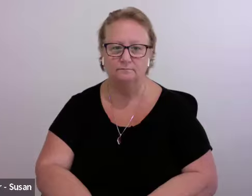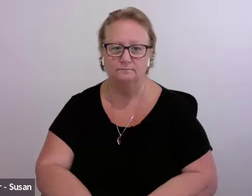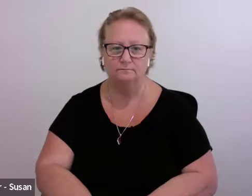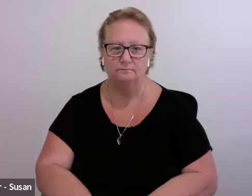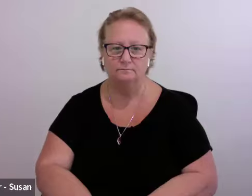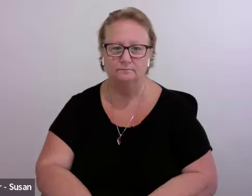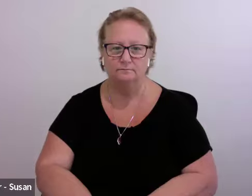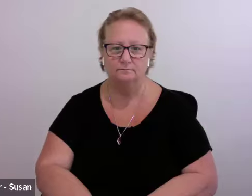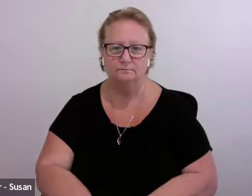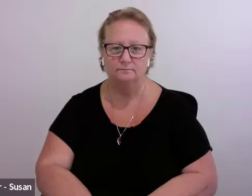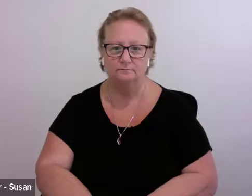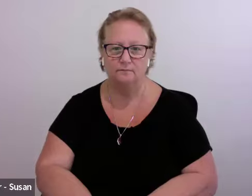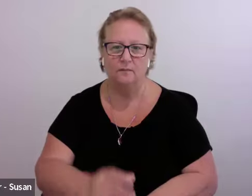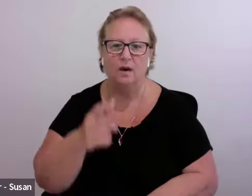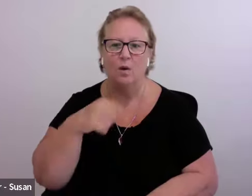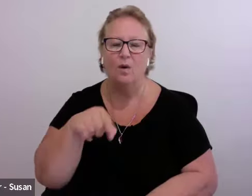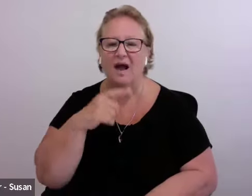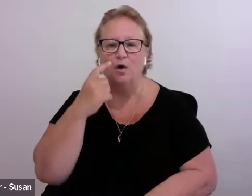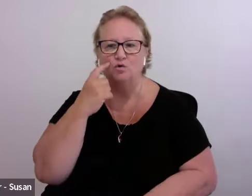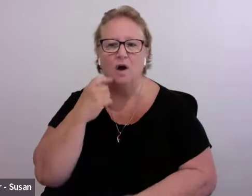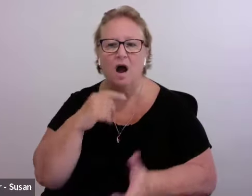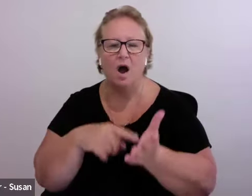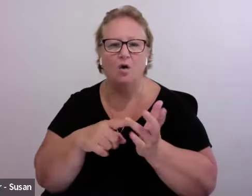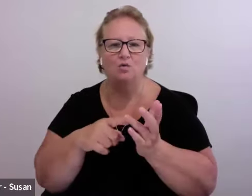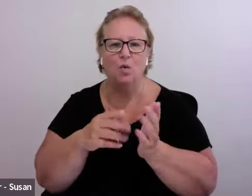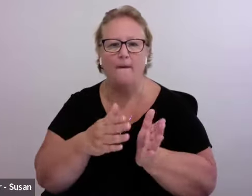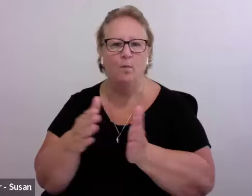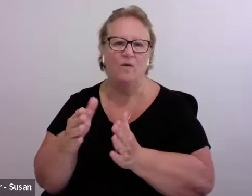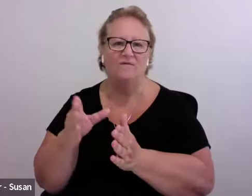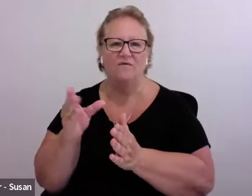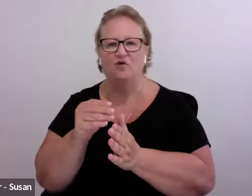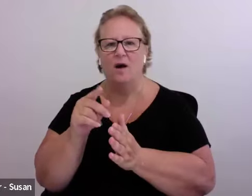make that a little bit clearer , Iliana. Thank you for